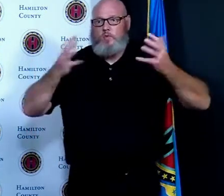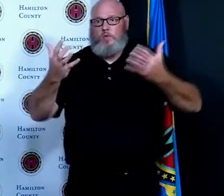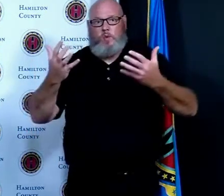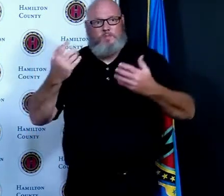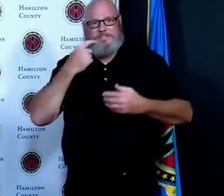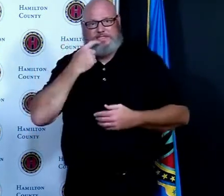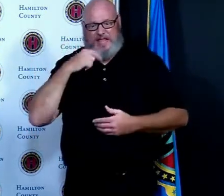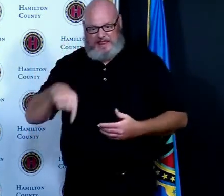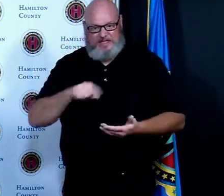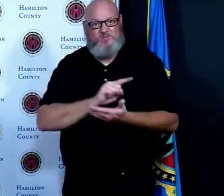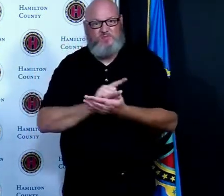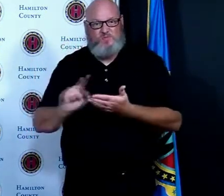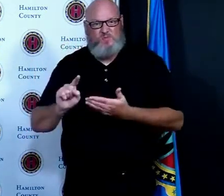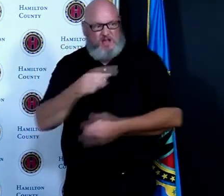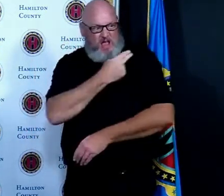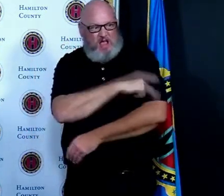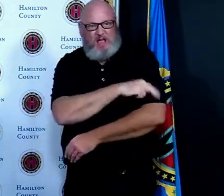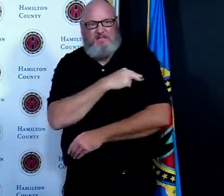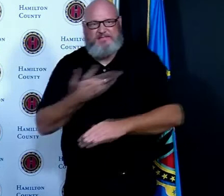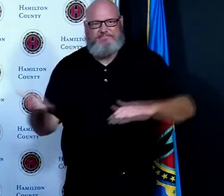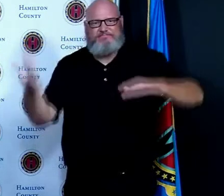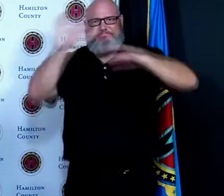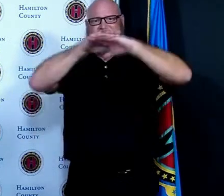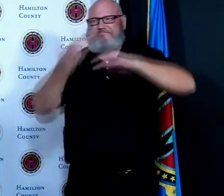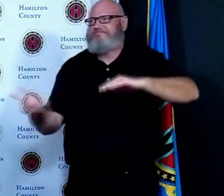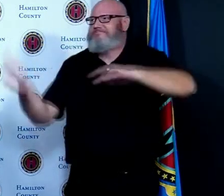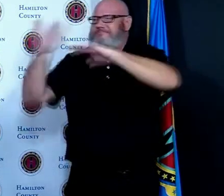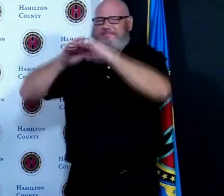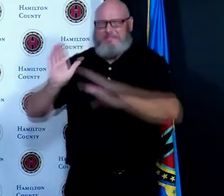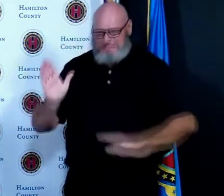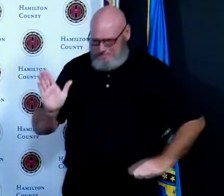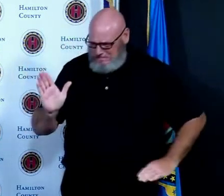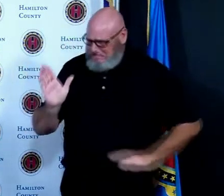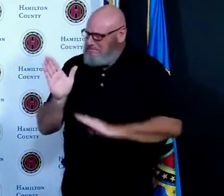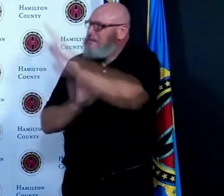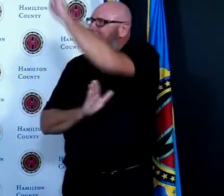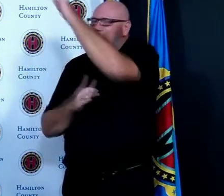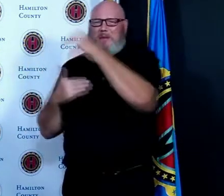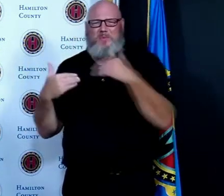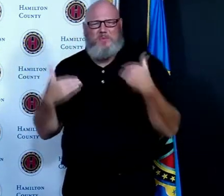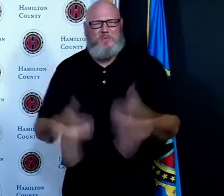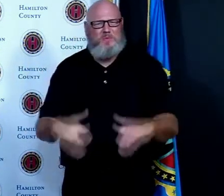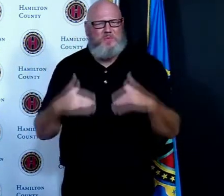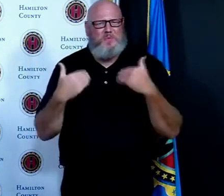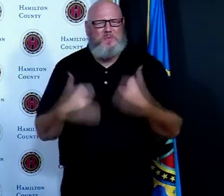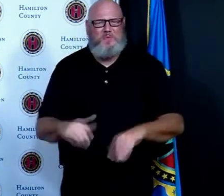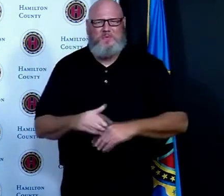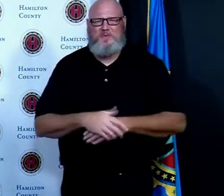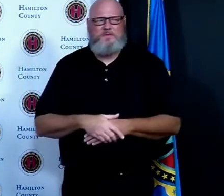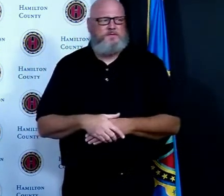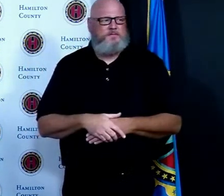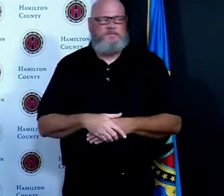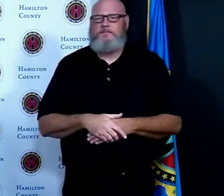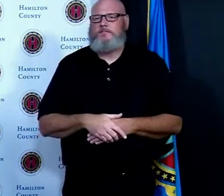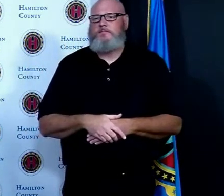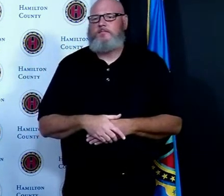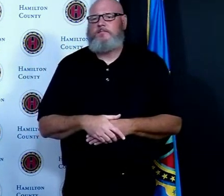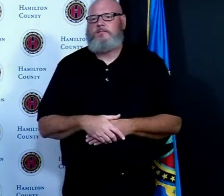and it's very concerning okay and then you had a chart earlier about kind of where people had been